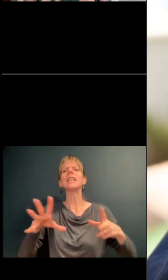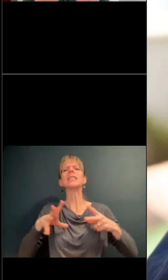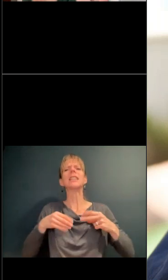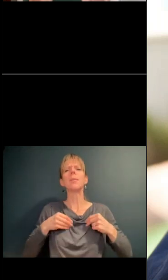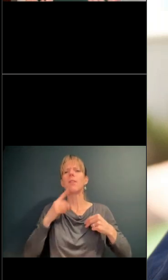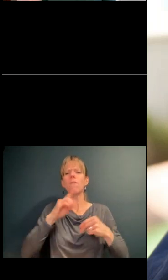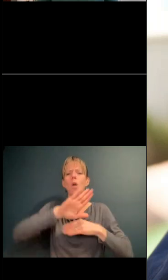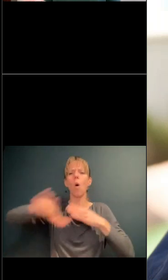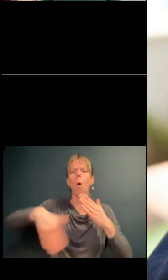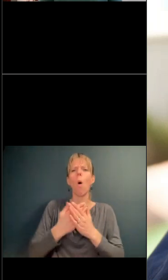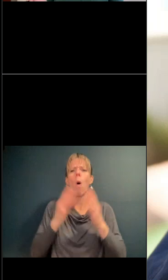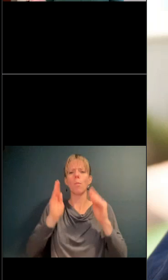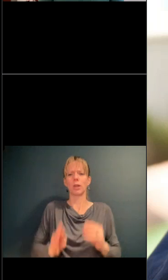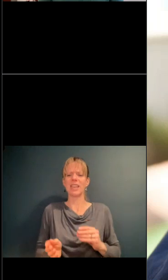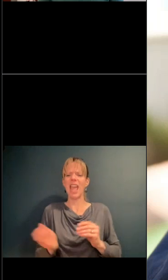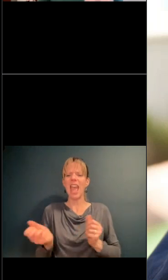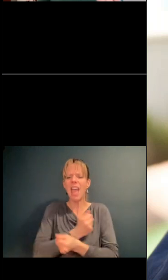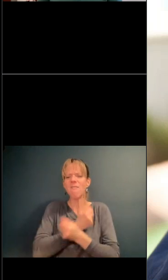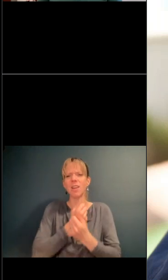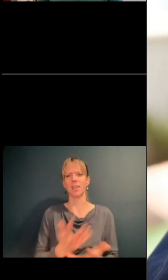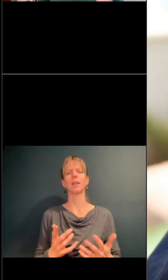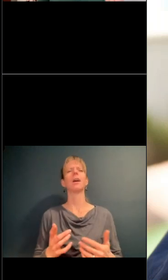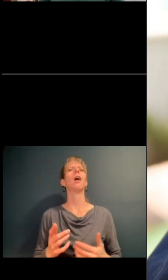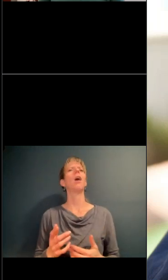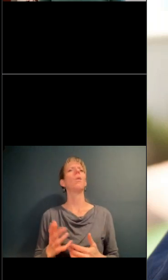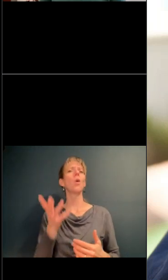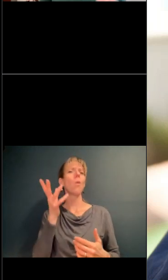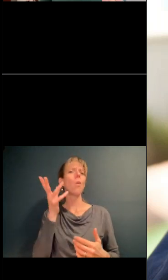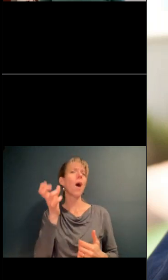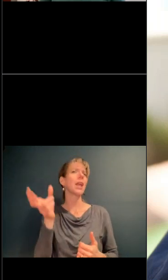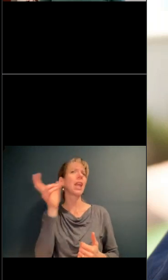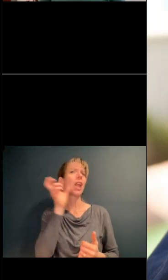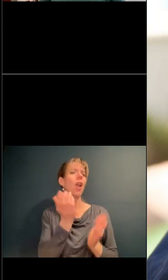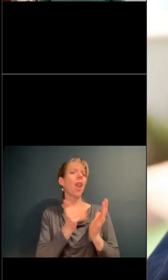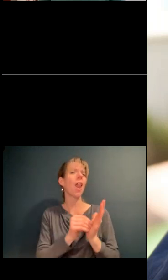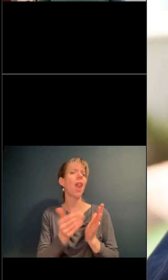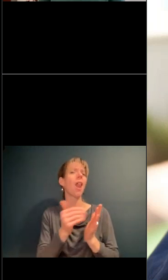Those are the things we want to hear from families over, and over, and over.